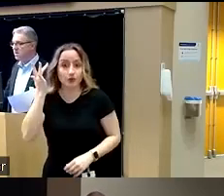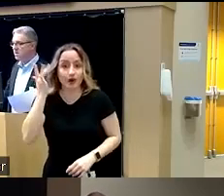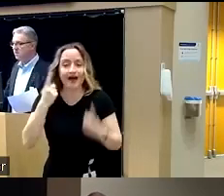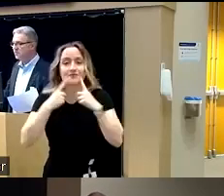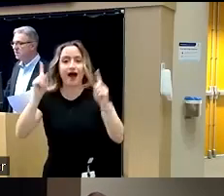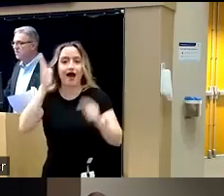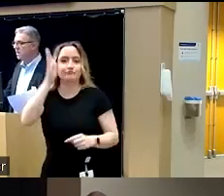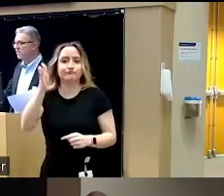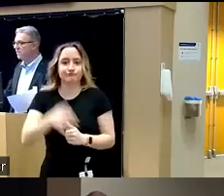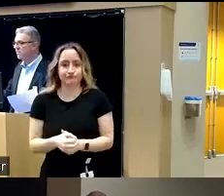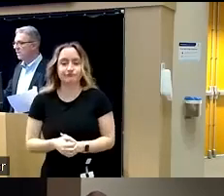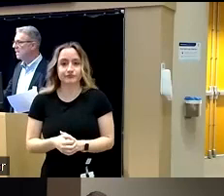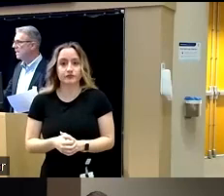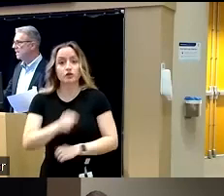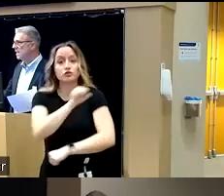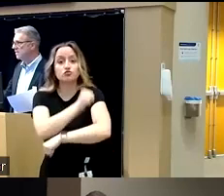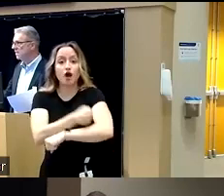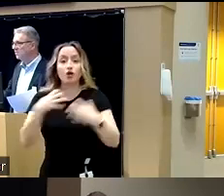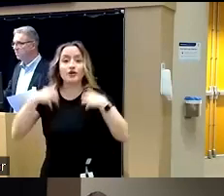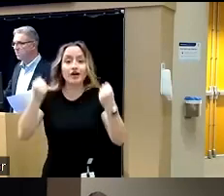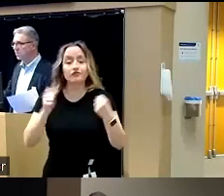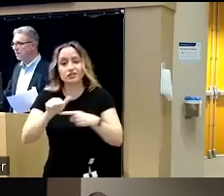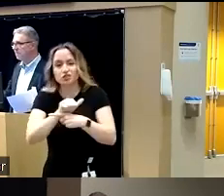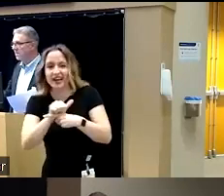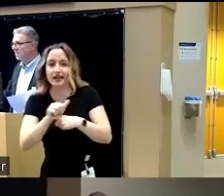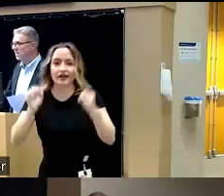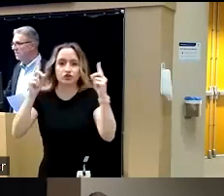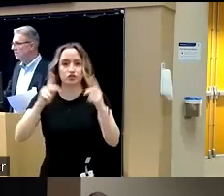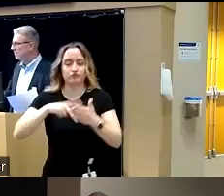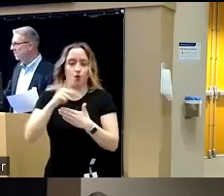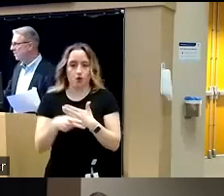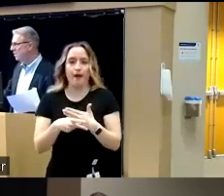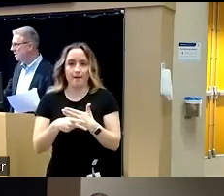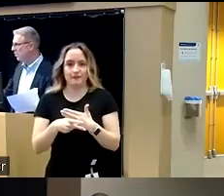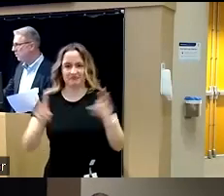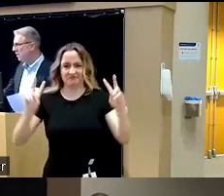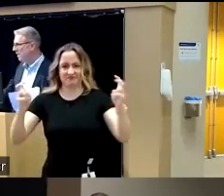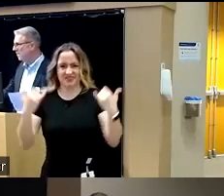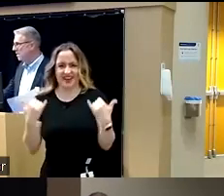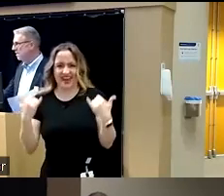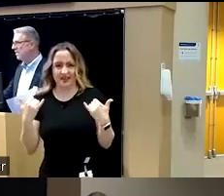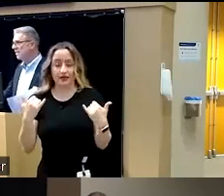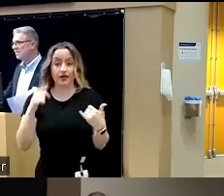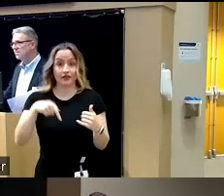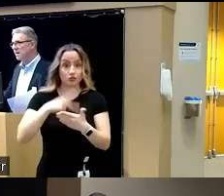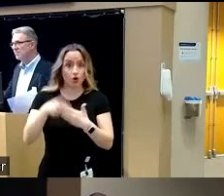strong recoveries training and education program this is a very unique program it's taken some